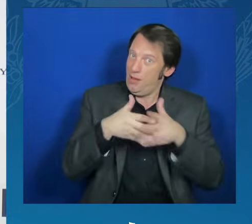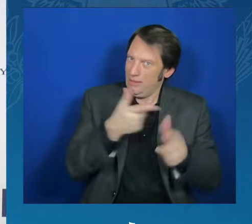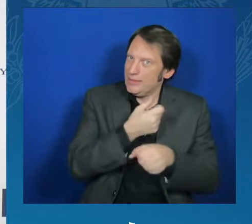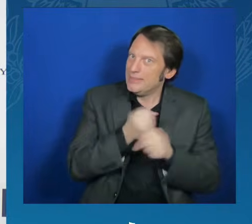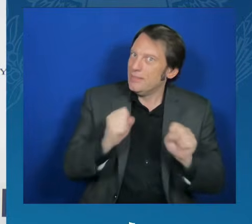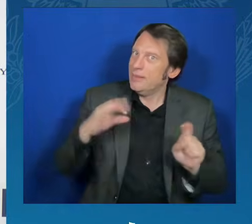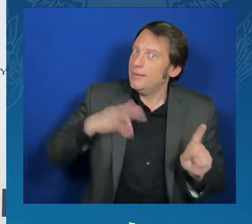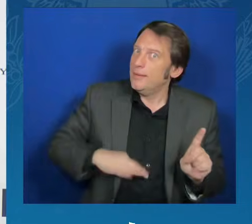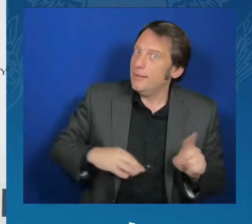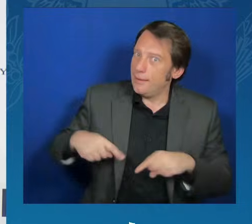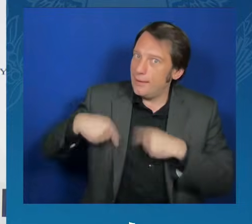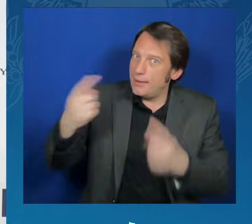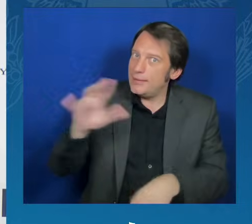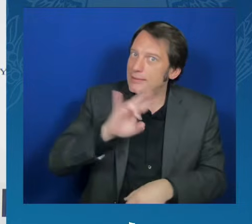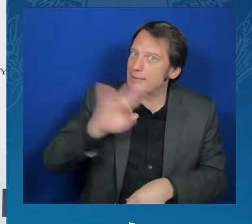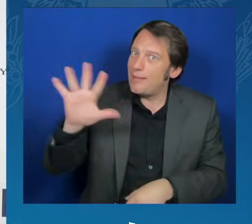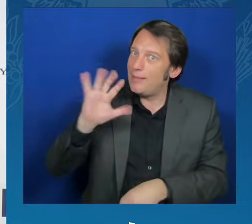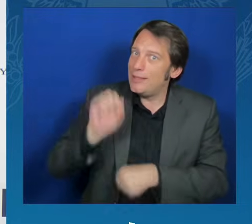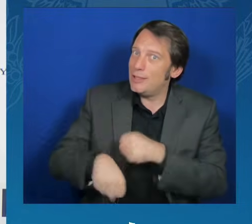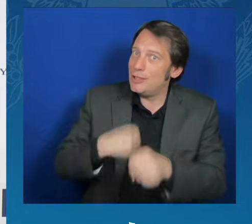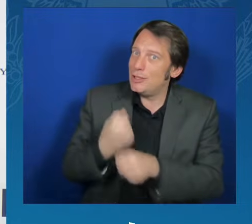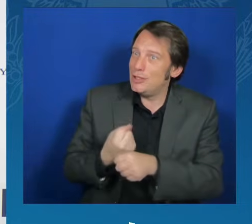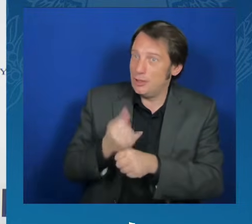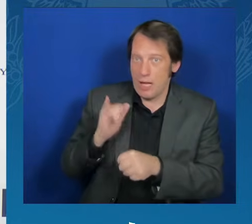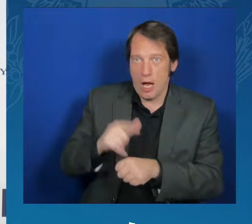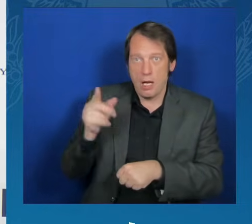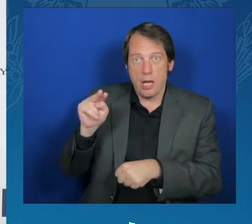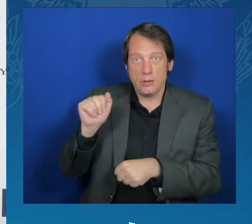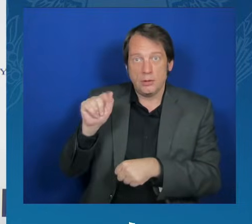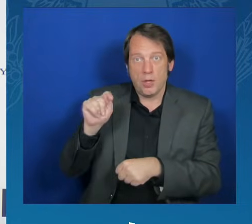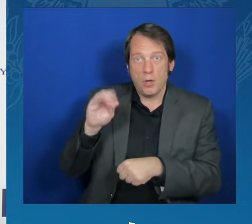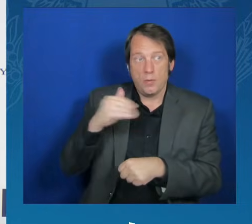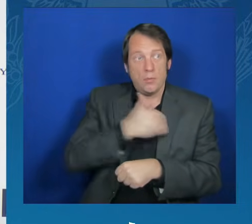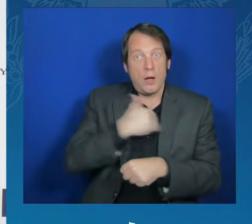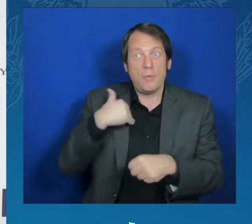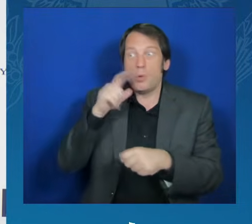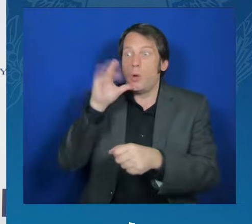including on 9/11 when terrorists attacked America